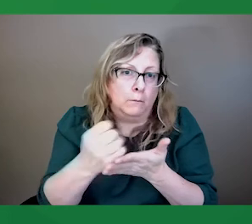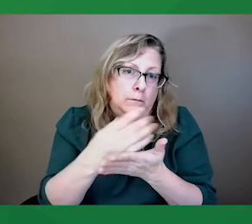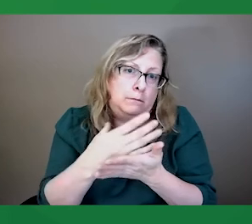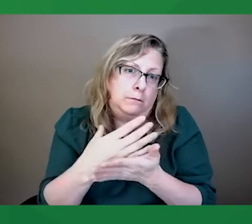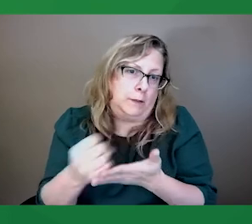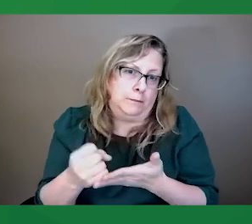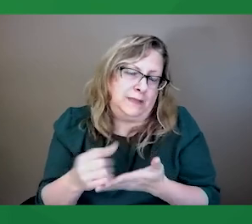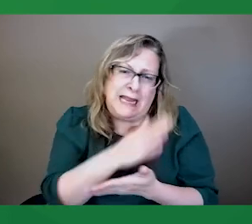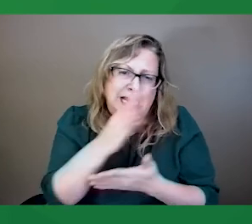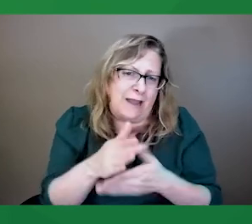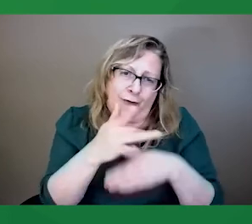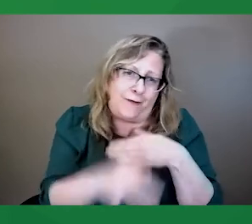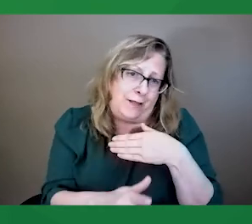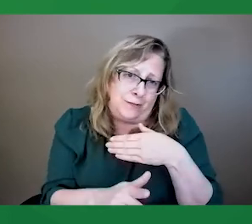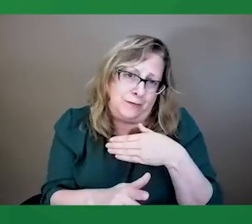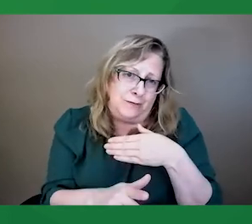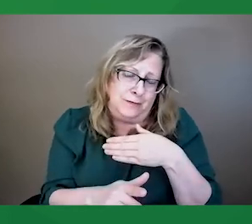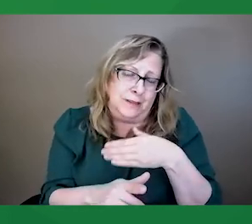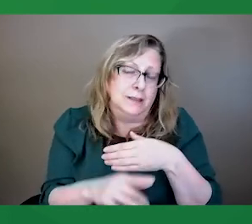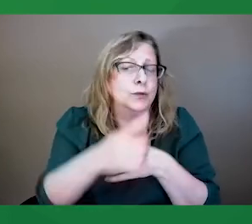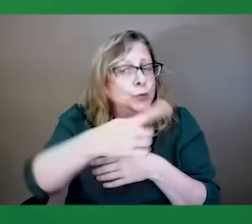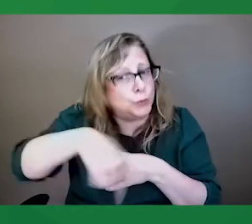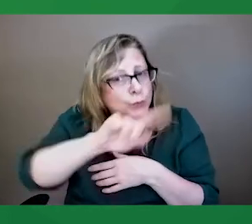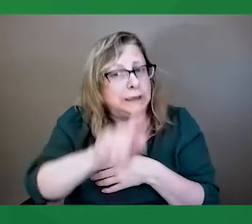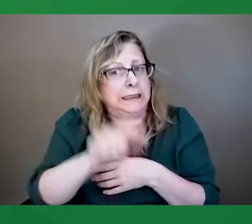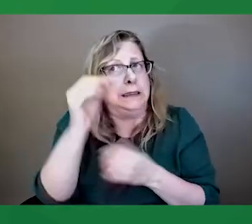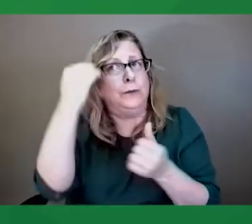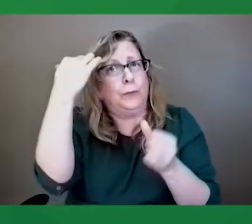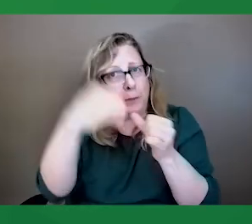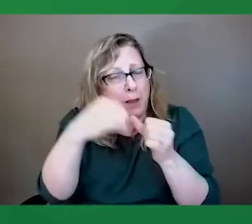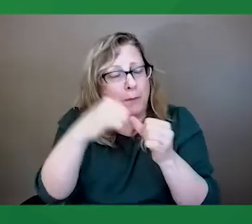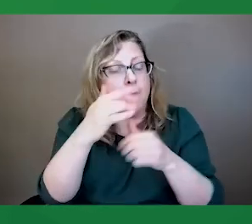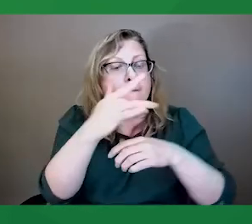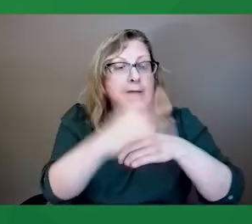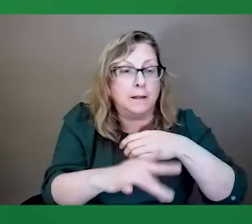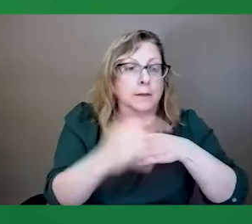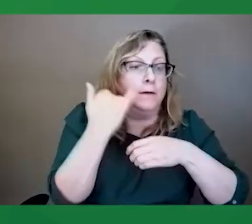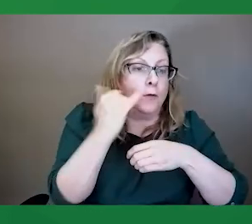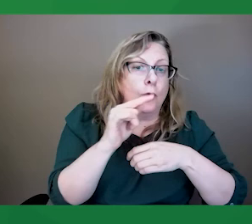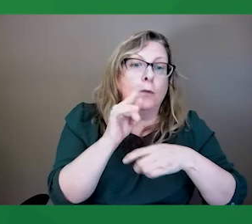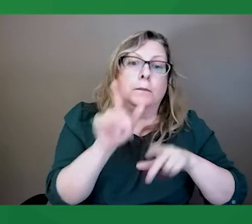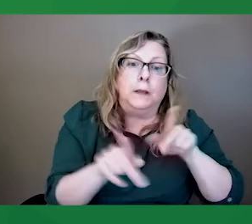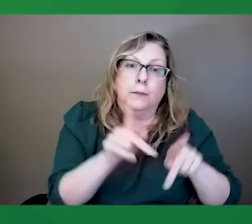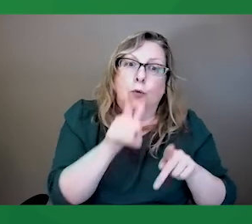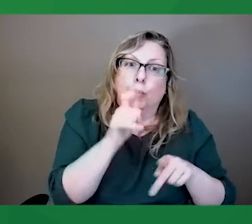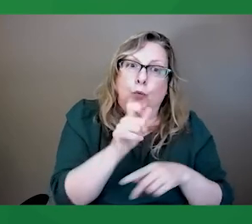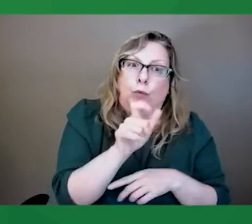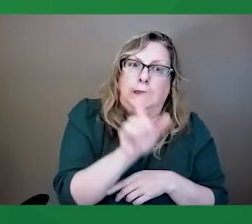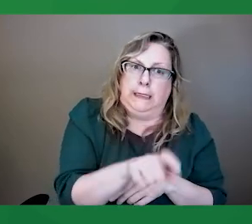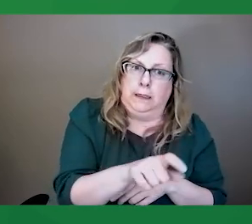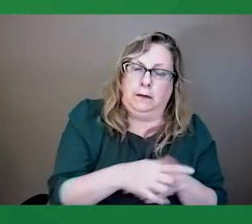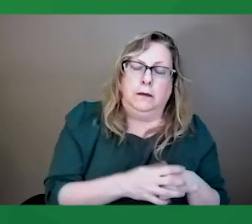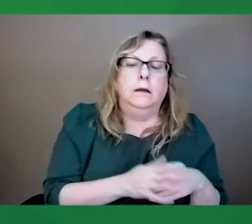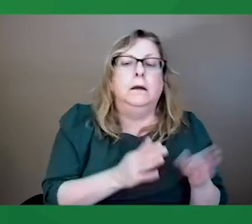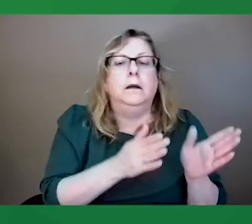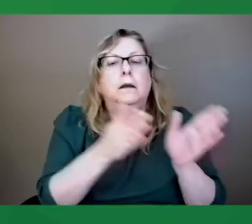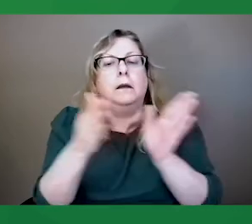So you shouldn't forget actual availability of your product. And most importantly, and I cannot emphasize this enough,